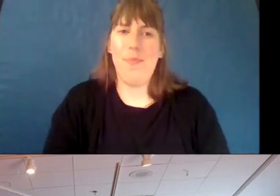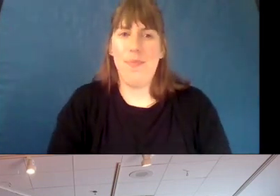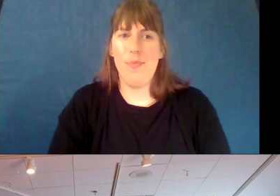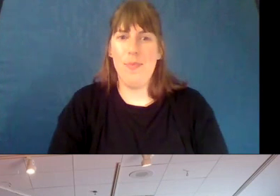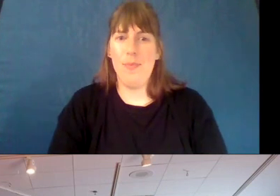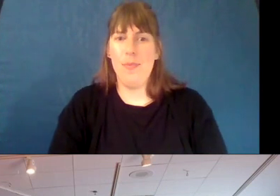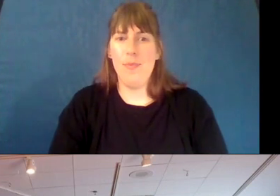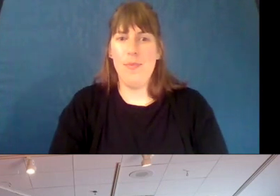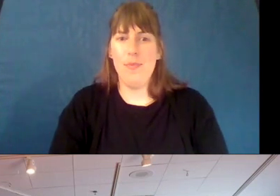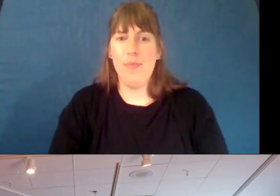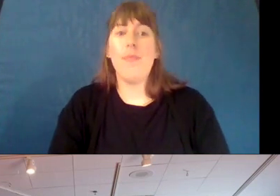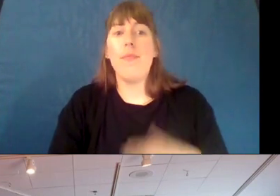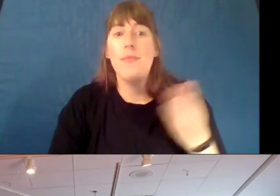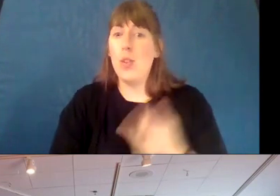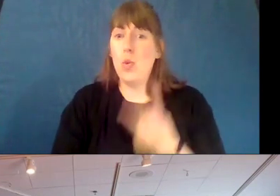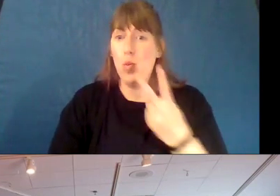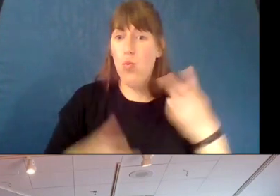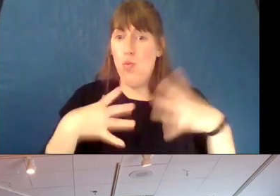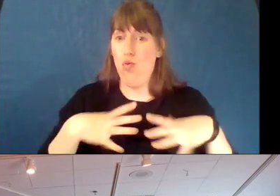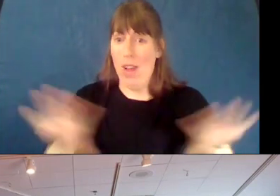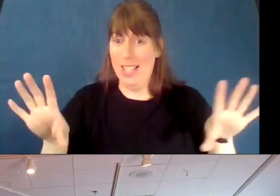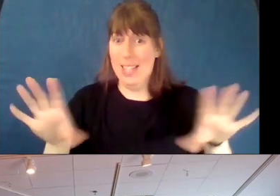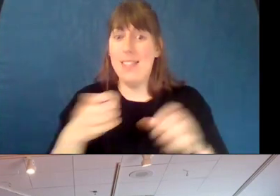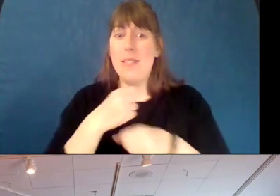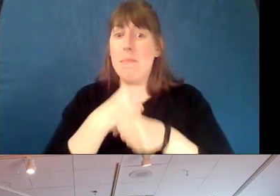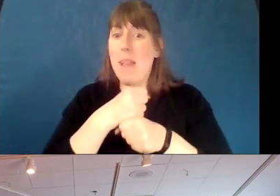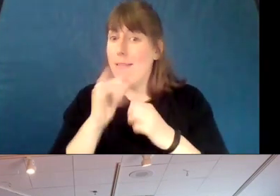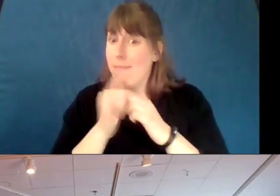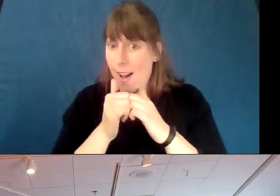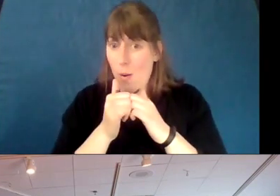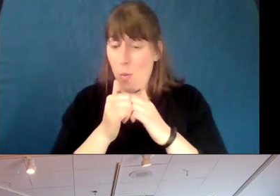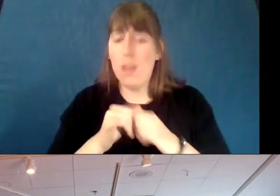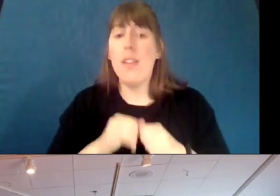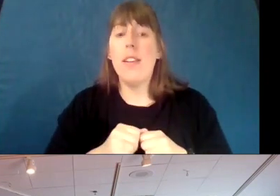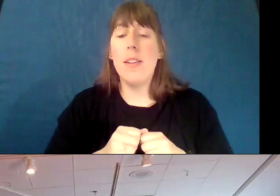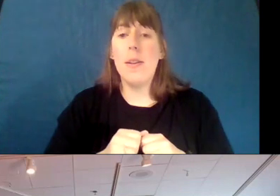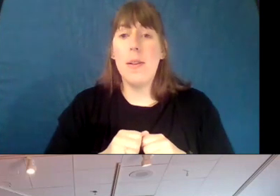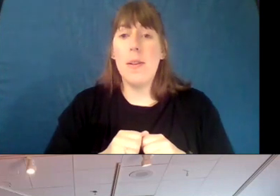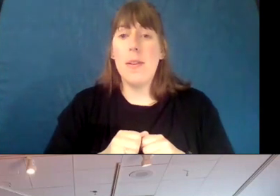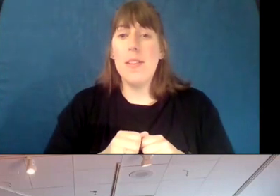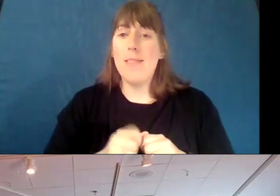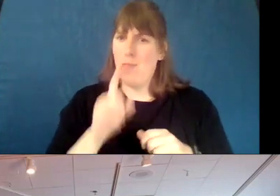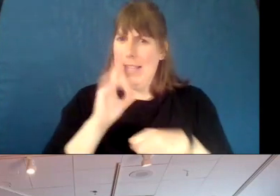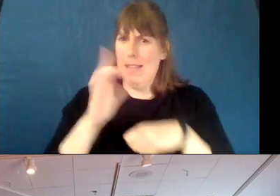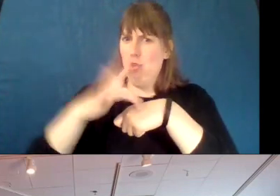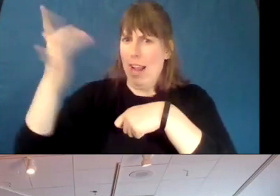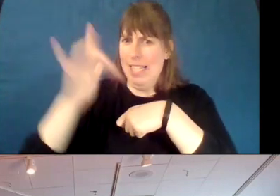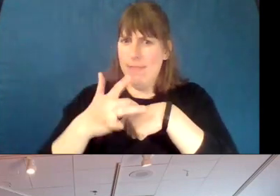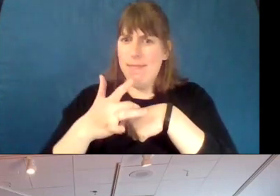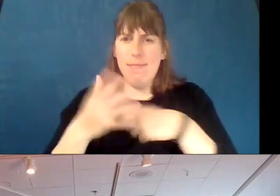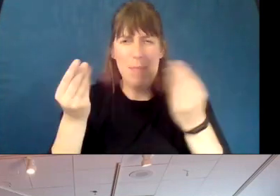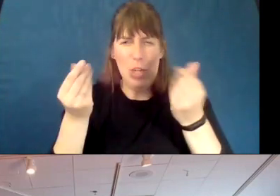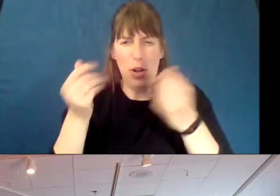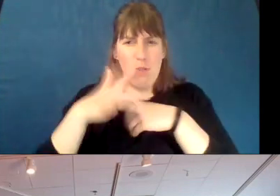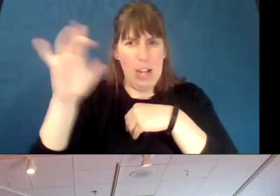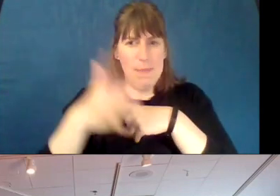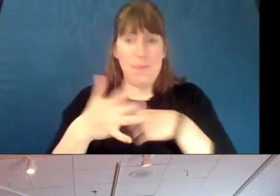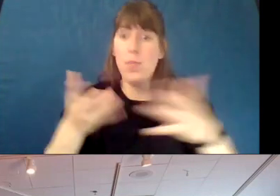These two dresses are made out of, it's a very shiny material, most of the dress is metallic